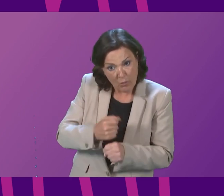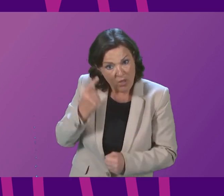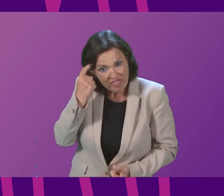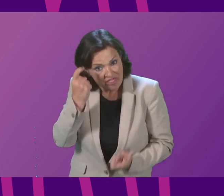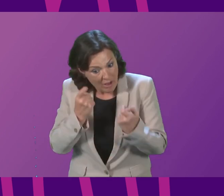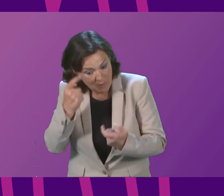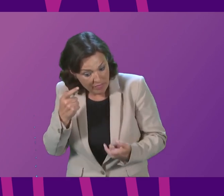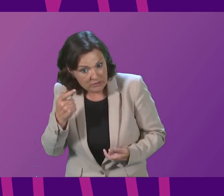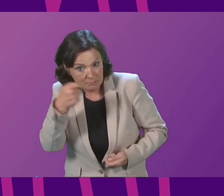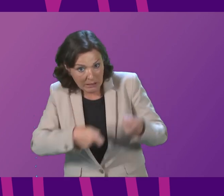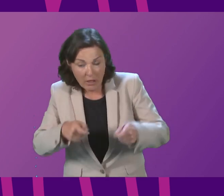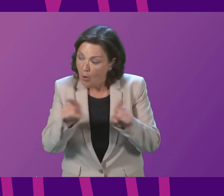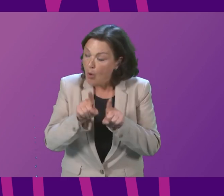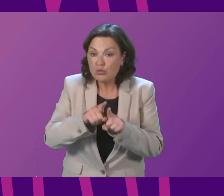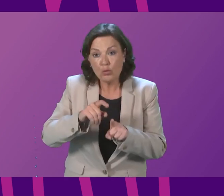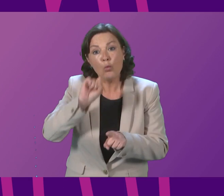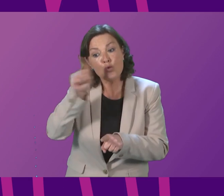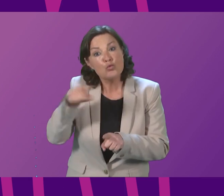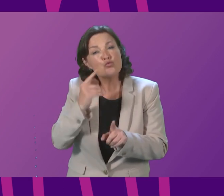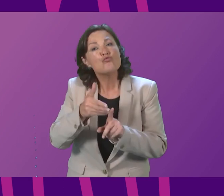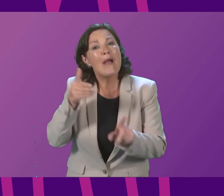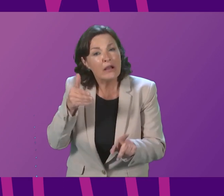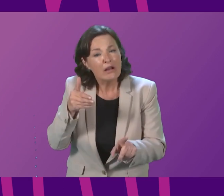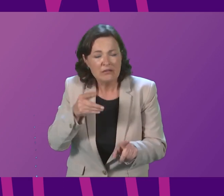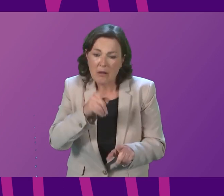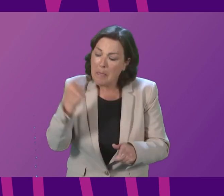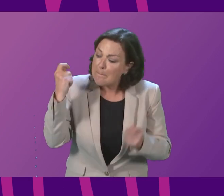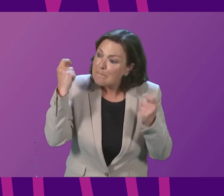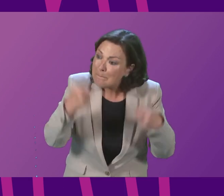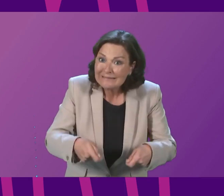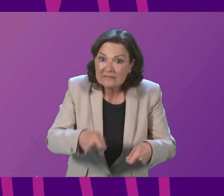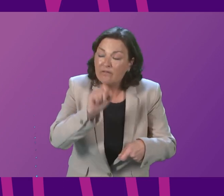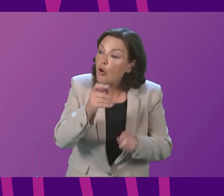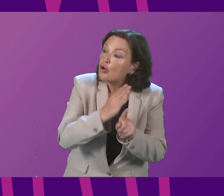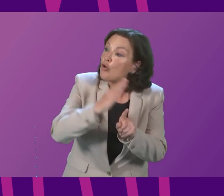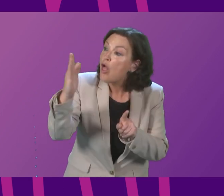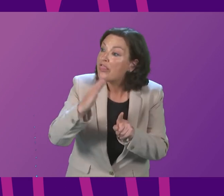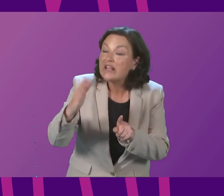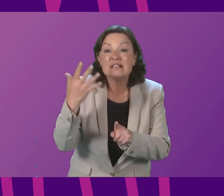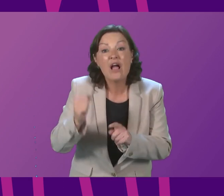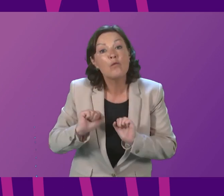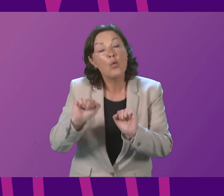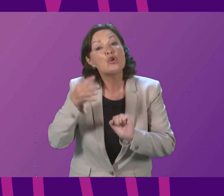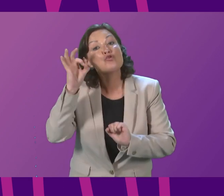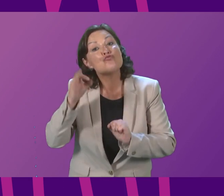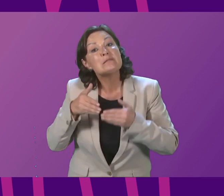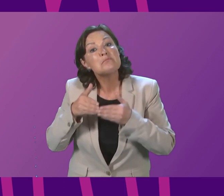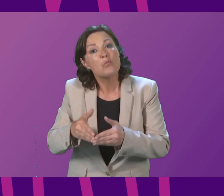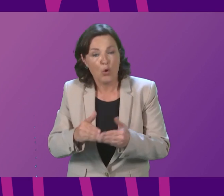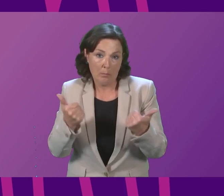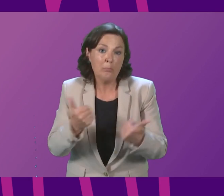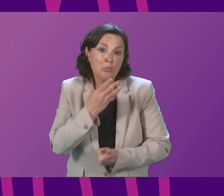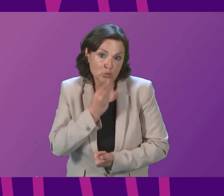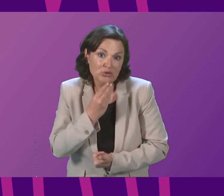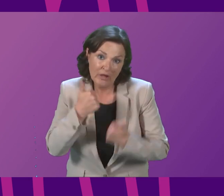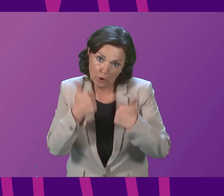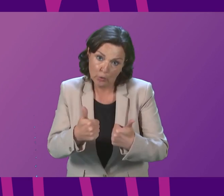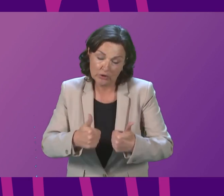she join me in recognising the huge benefit that it could bring to the north-east of Scotland?